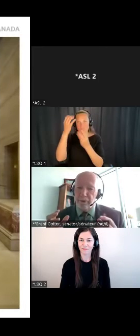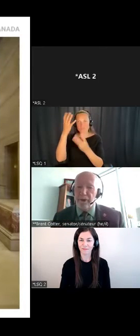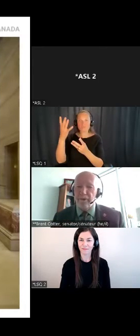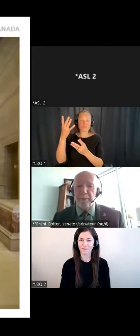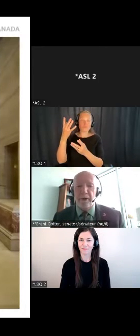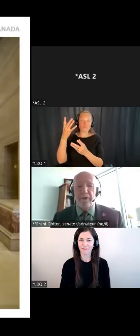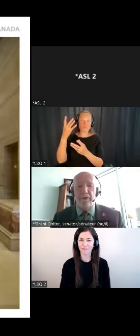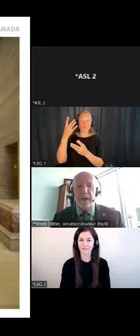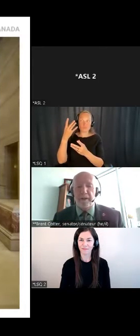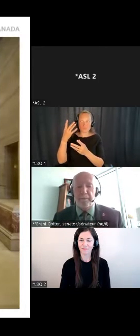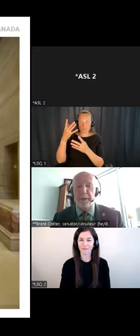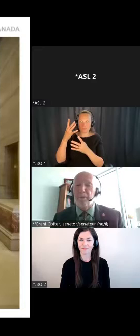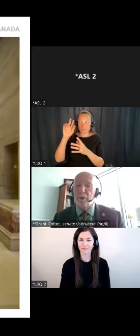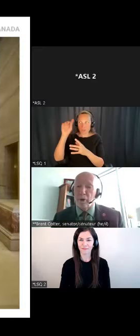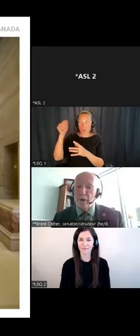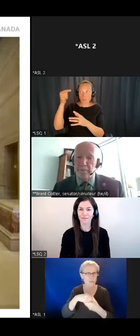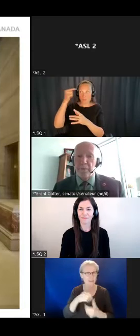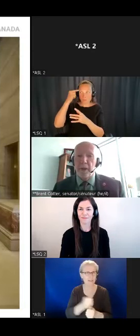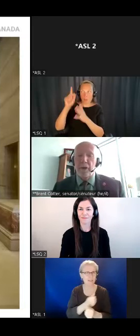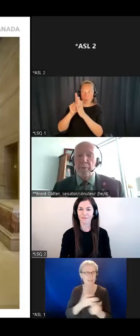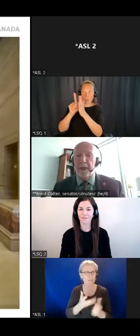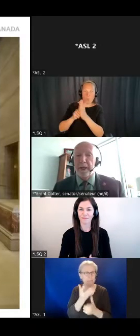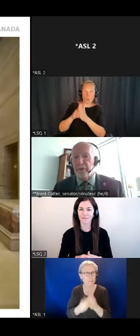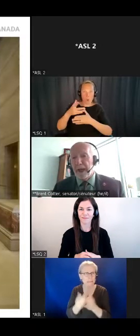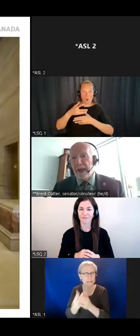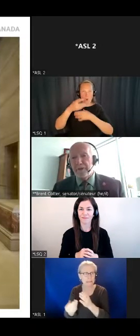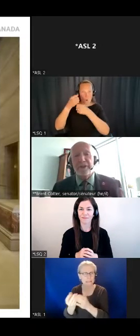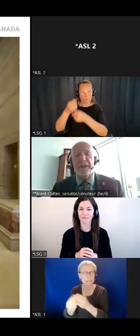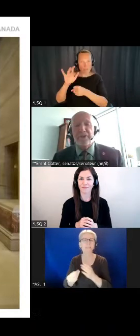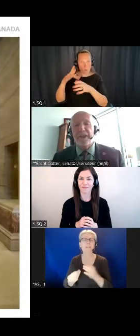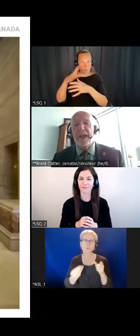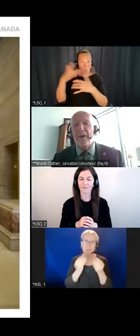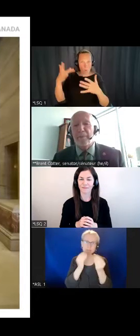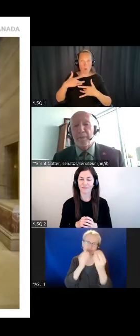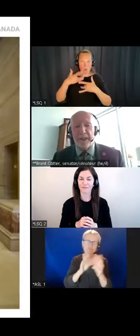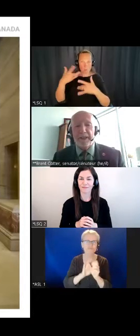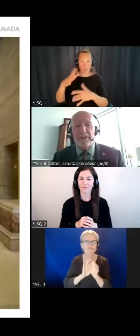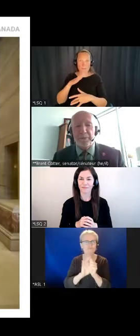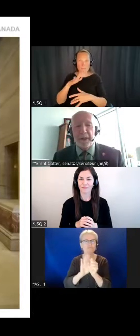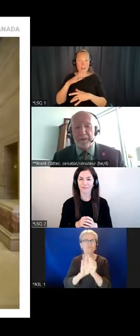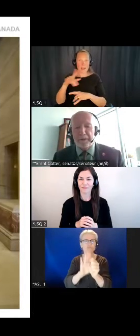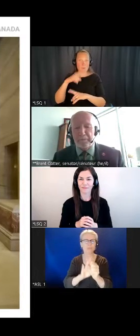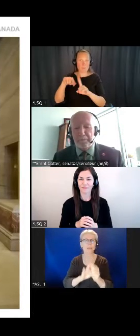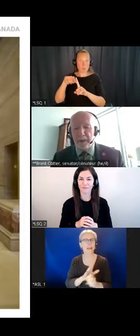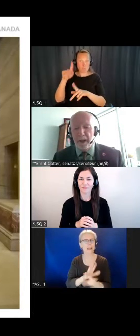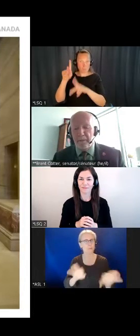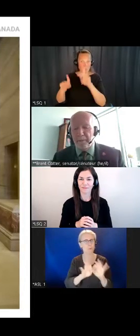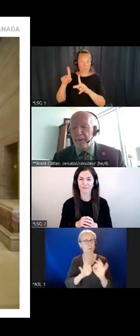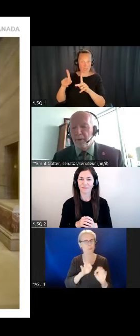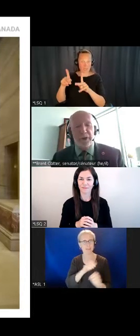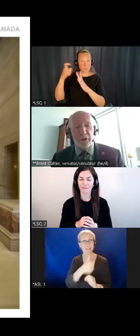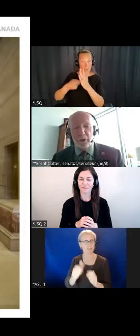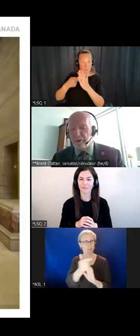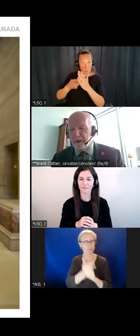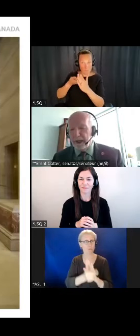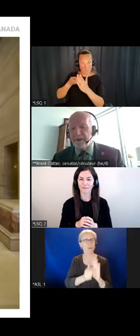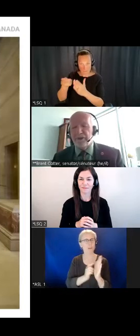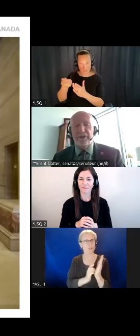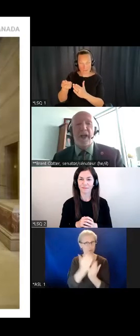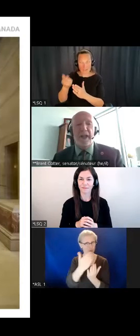IT'S TRANSPARENT. PEOPLE PAYING TAXES CAN SEE HOW THAT MONEY GETS SPENT. MAYBE WE CAN GO TO THE NEXT